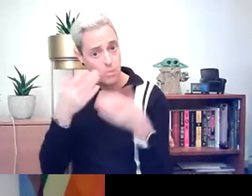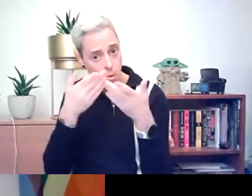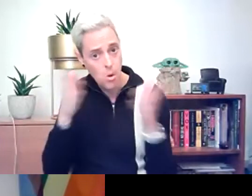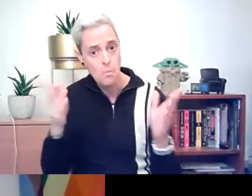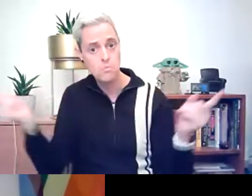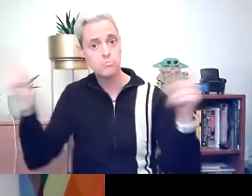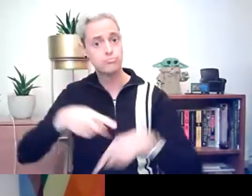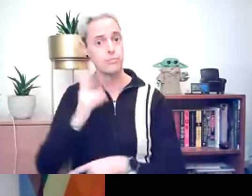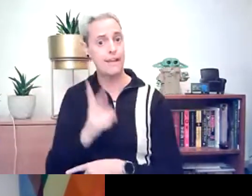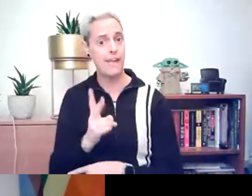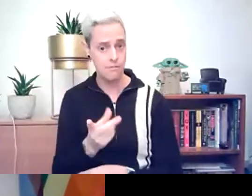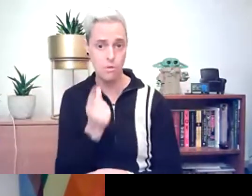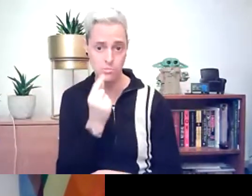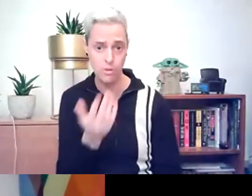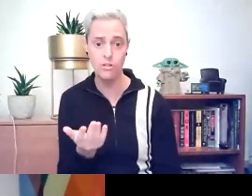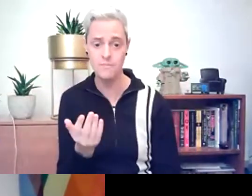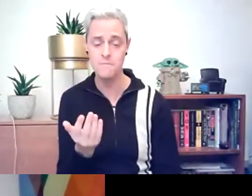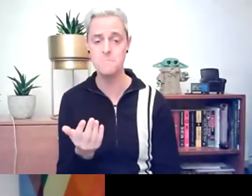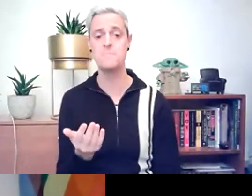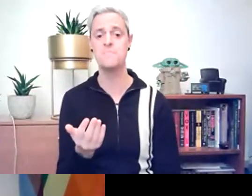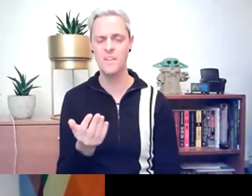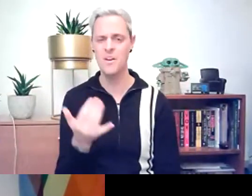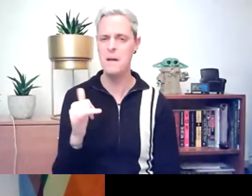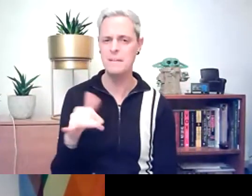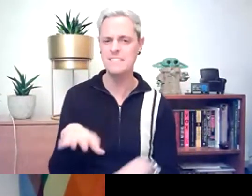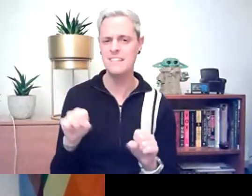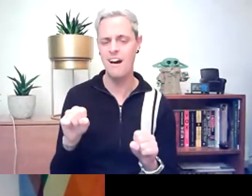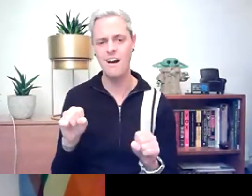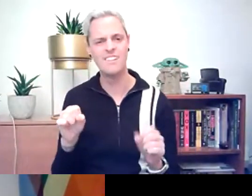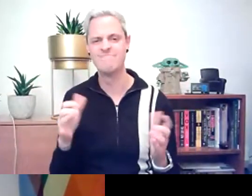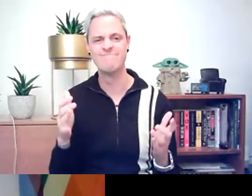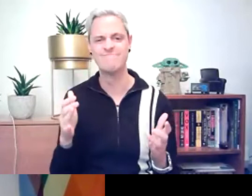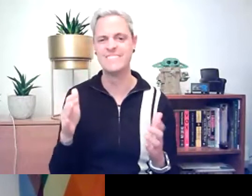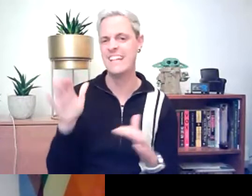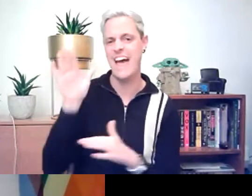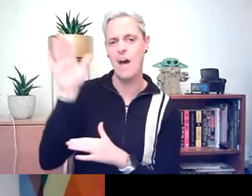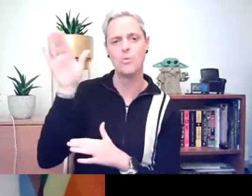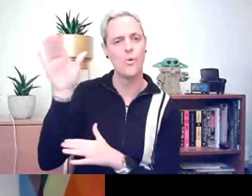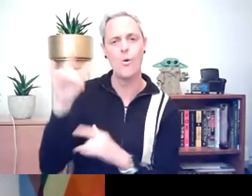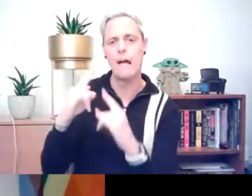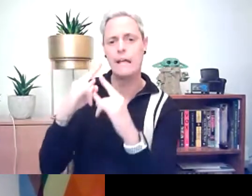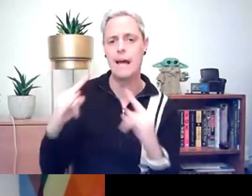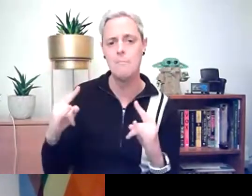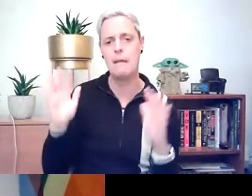because you know we're talking about this in relation to Tito. Yeah, that I mean the